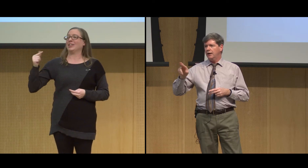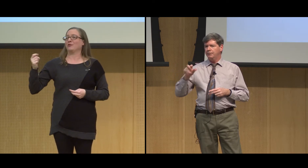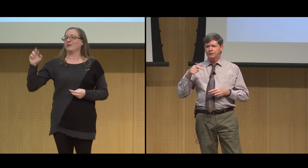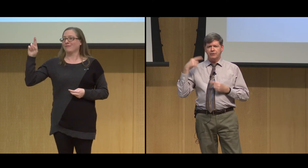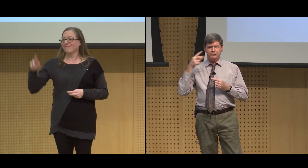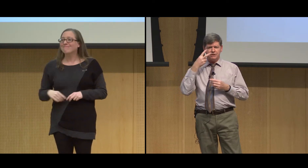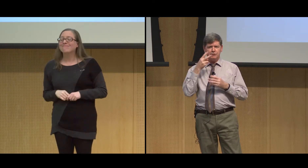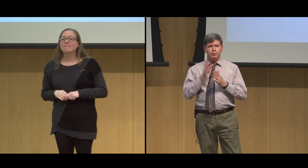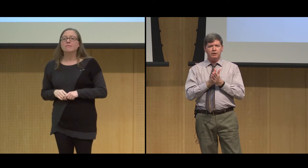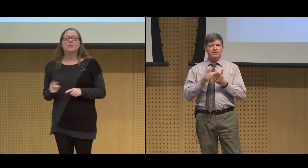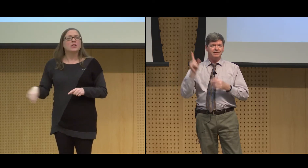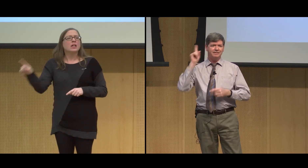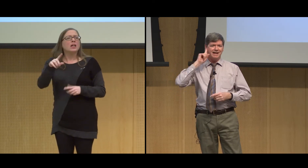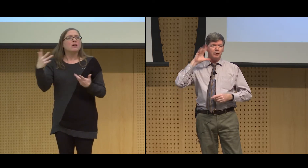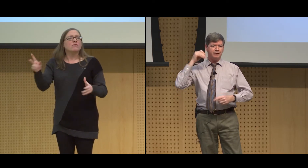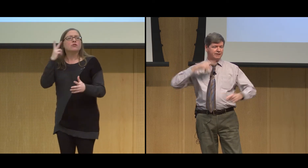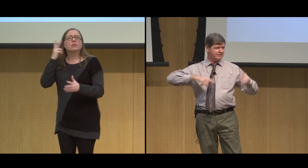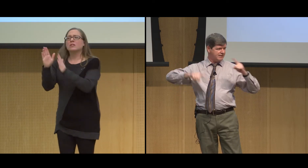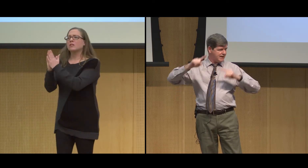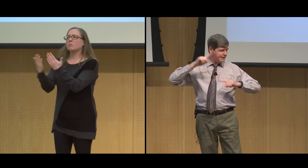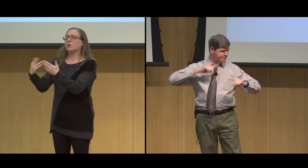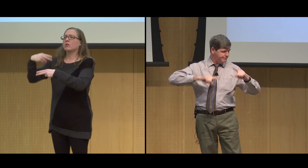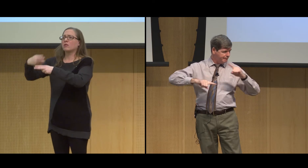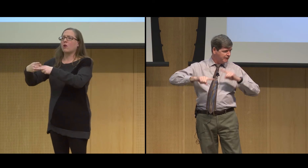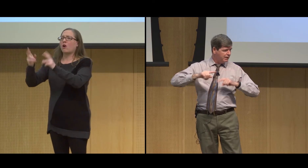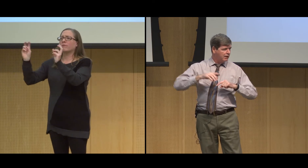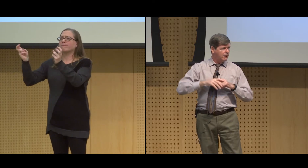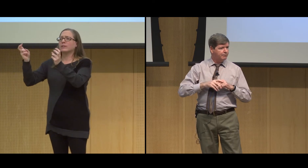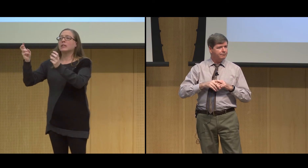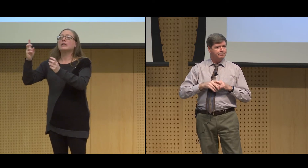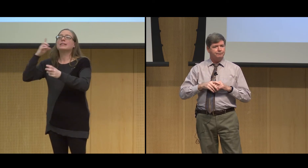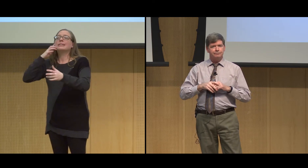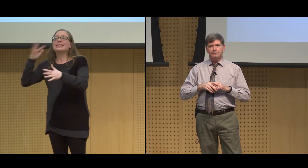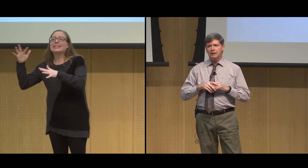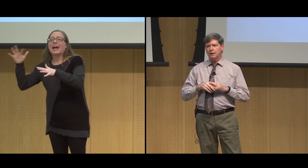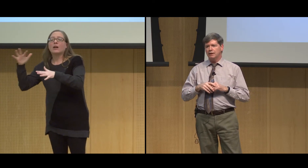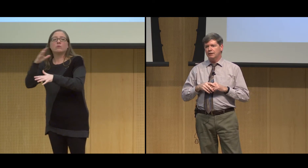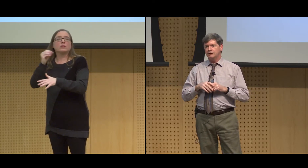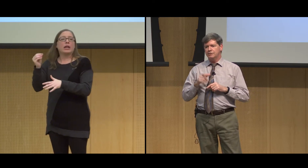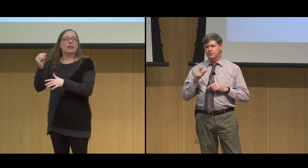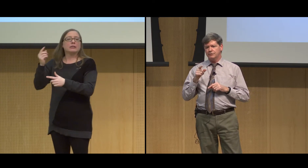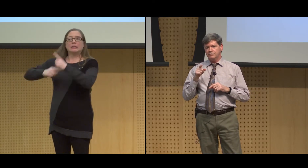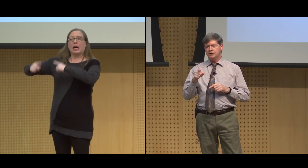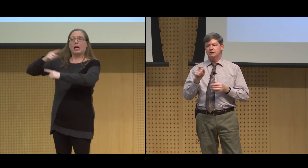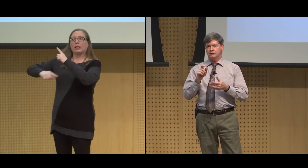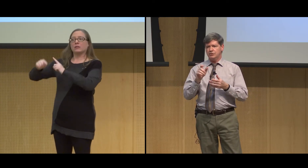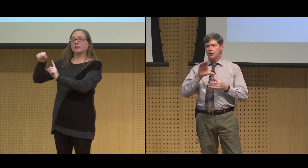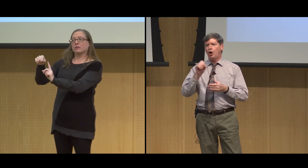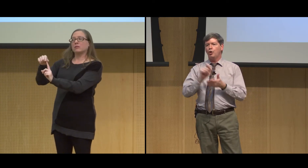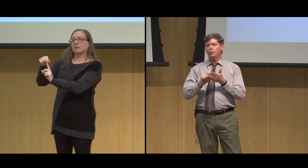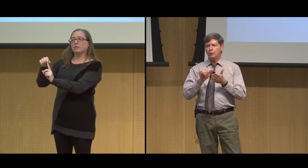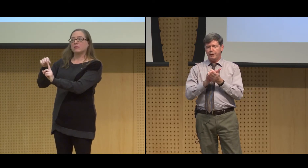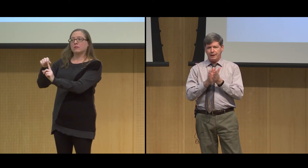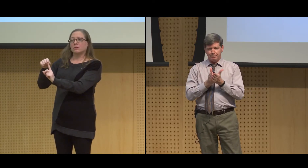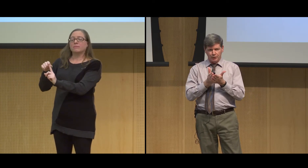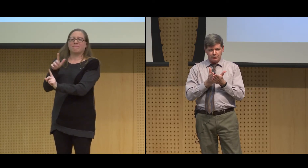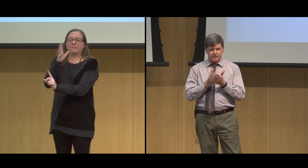um, and if you've ever seen the book "Sound and Sign," um, she--she co-wrote that book.